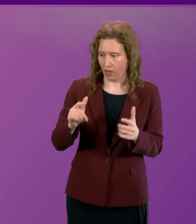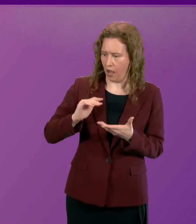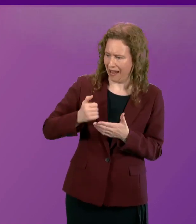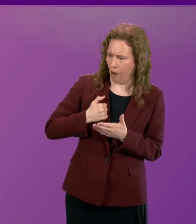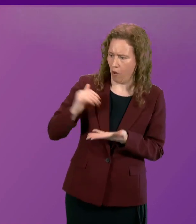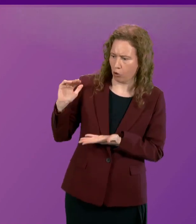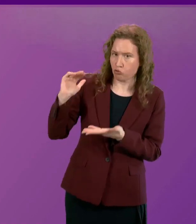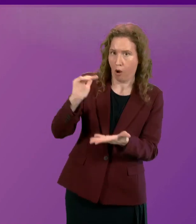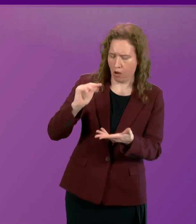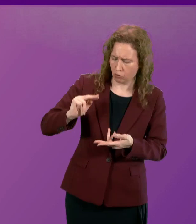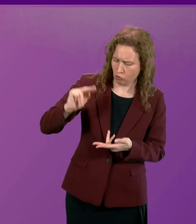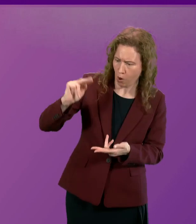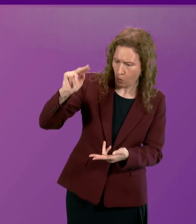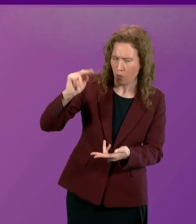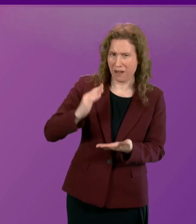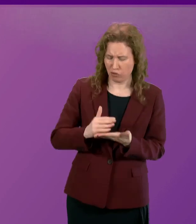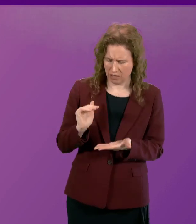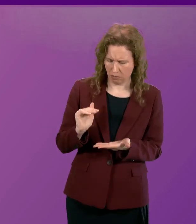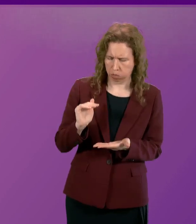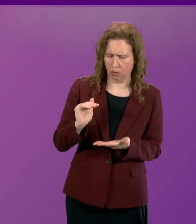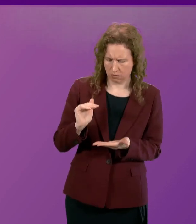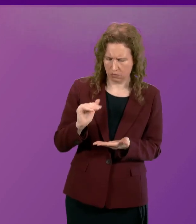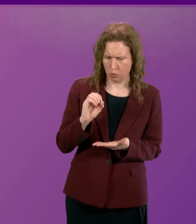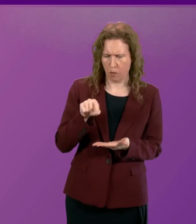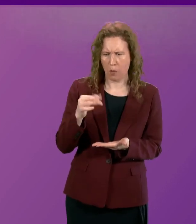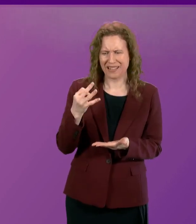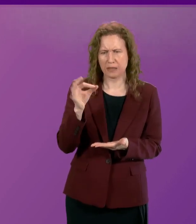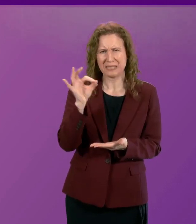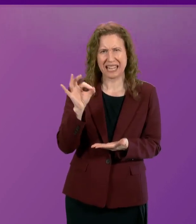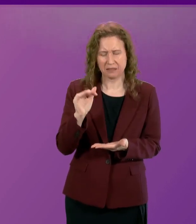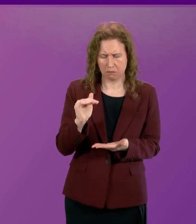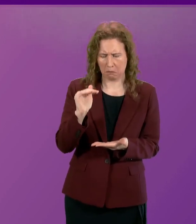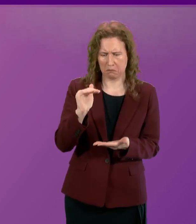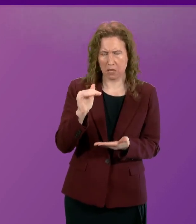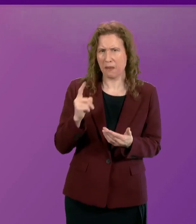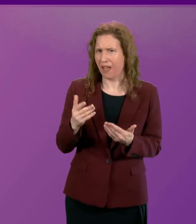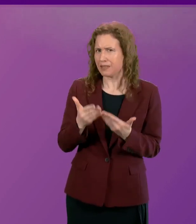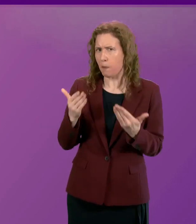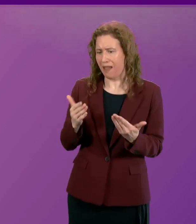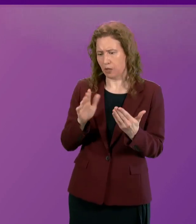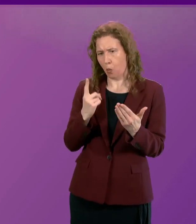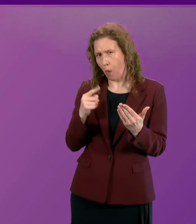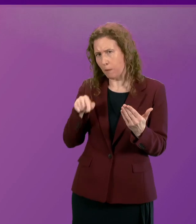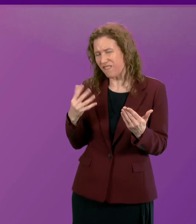block grant will be 0.8 per cent a year, which is lower than the 1.5 per cent average for UK